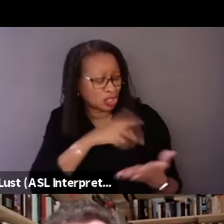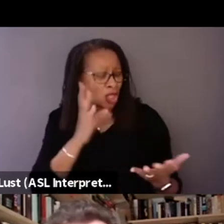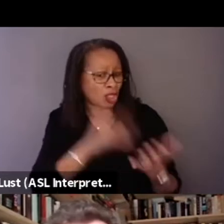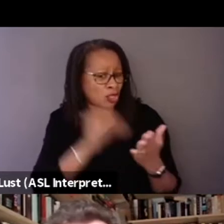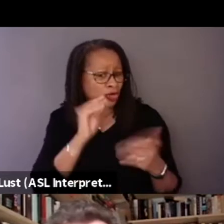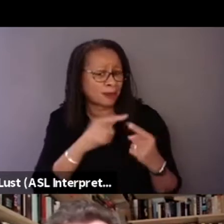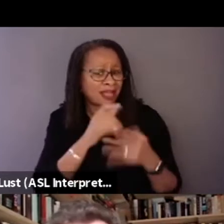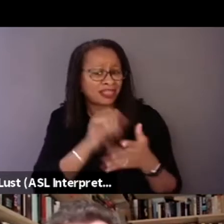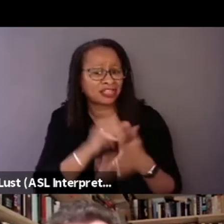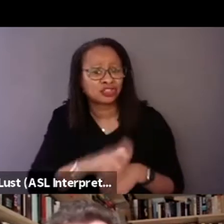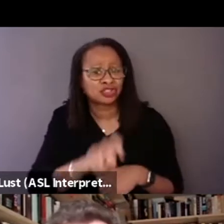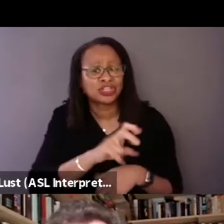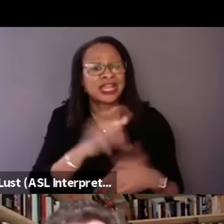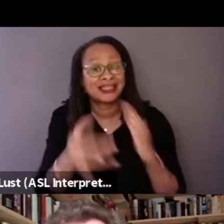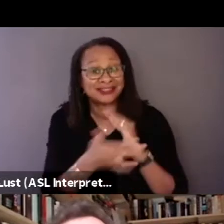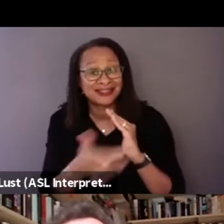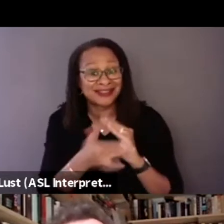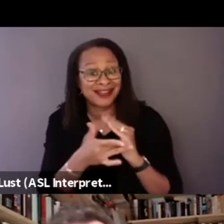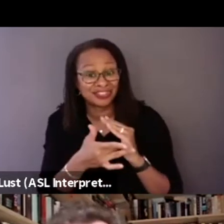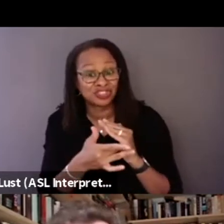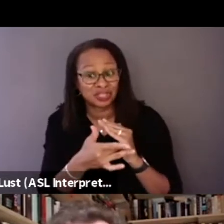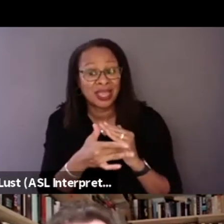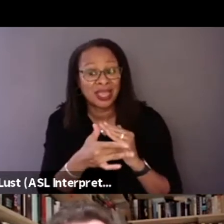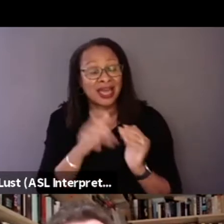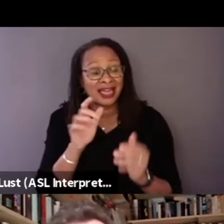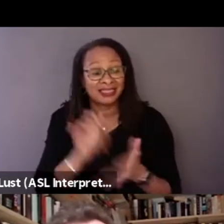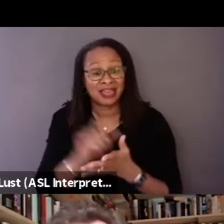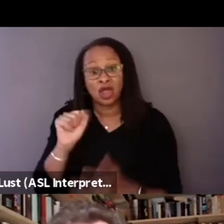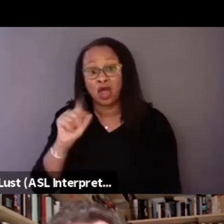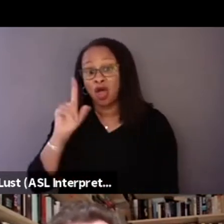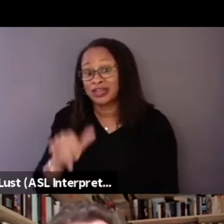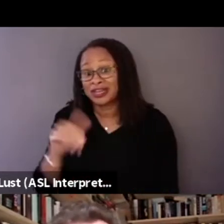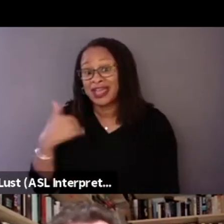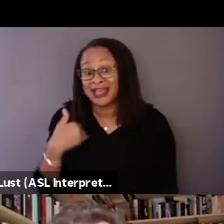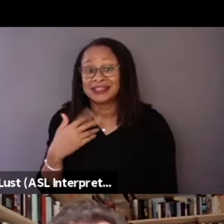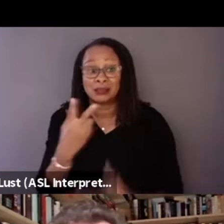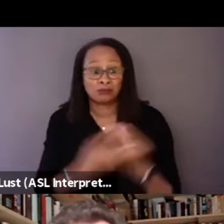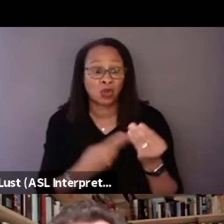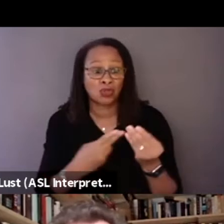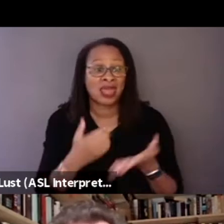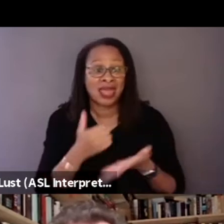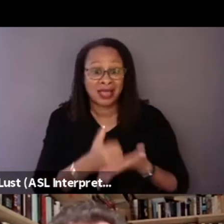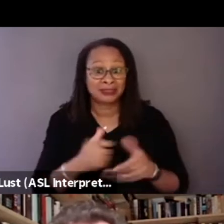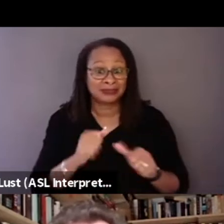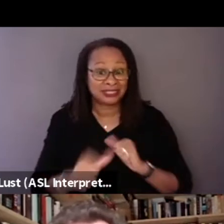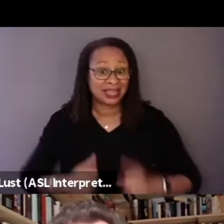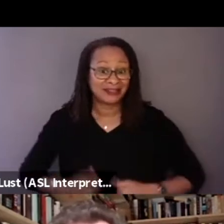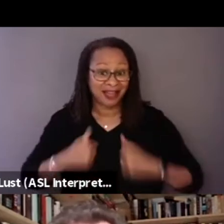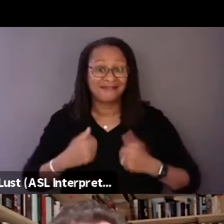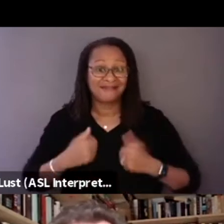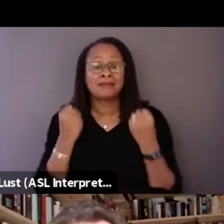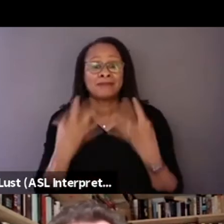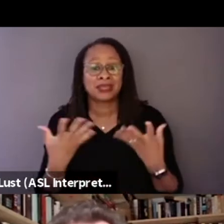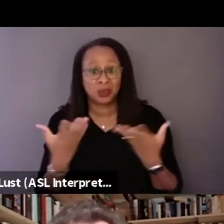and learning about the technology that Ady has, which has both kept him alive and in many ways kind of increased his power,